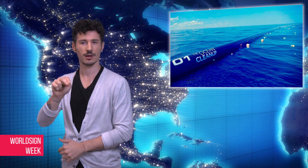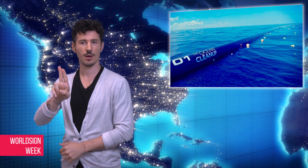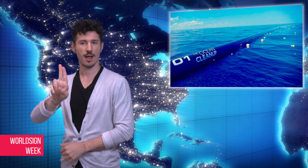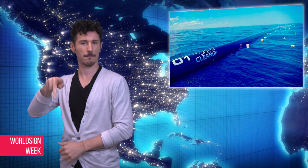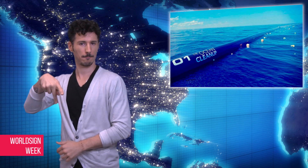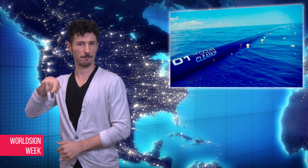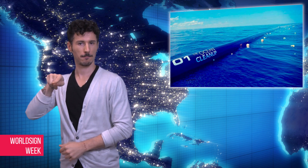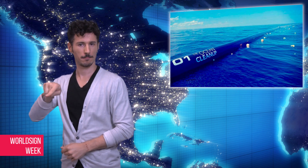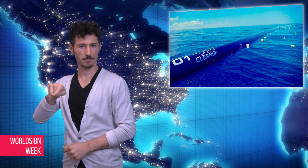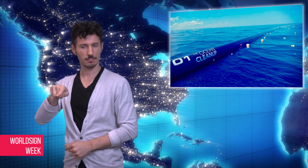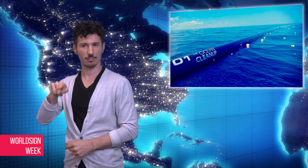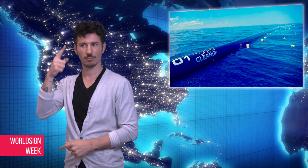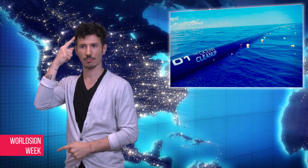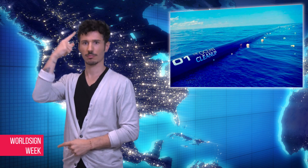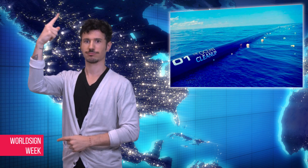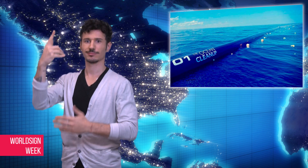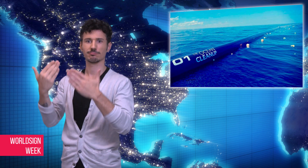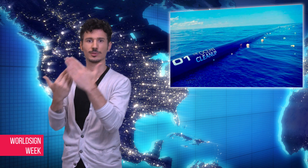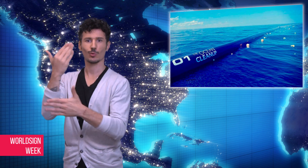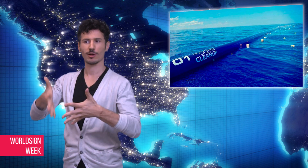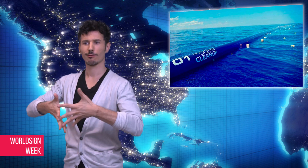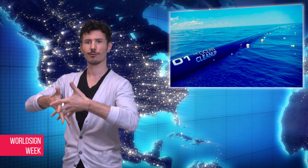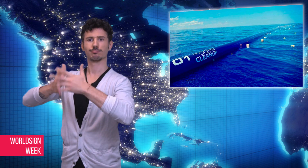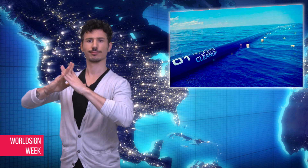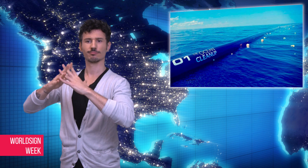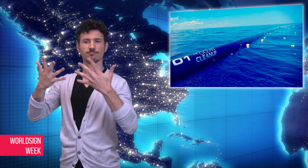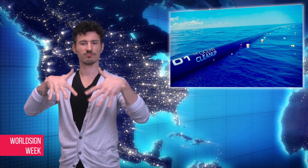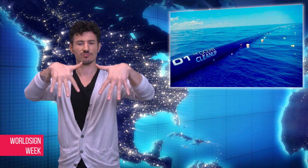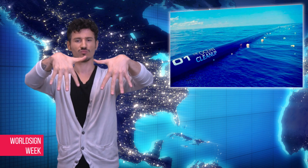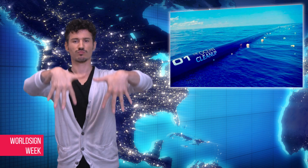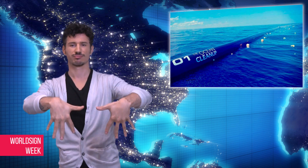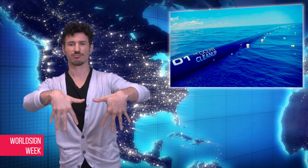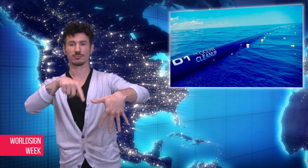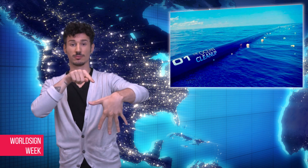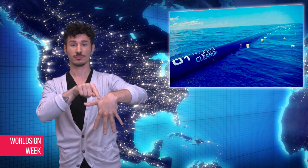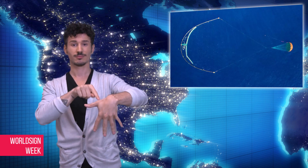the Ocean Cleanup, has developed a huge